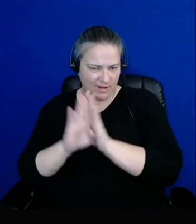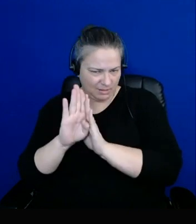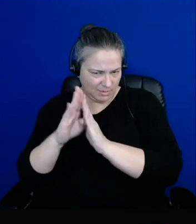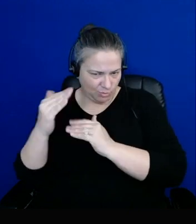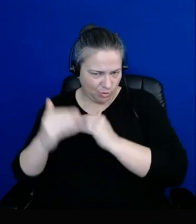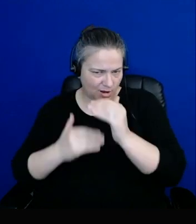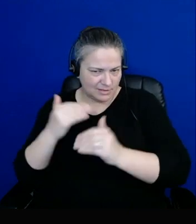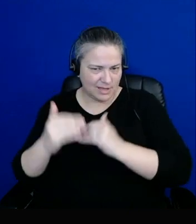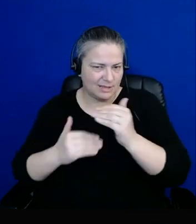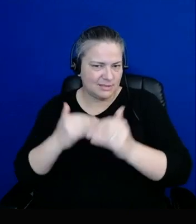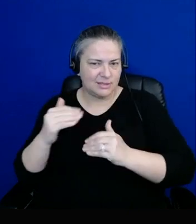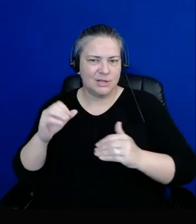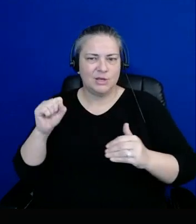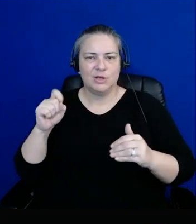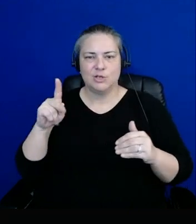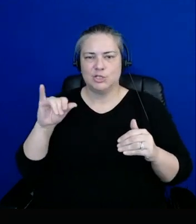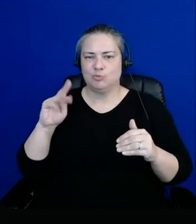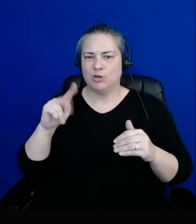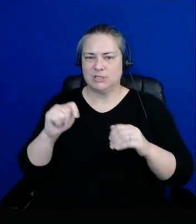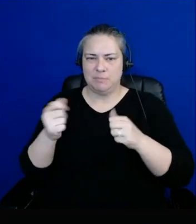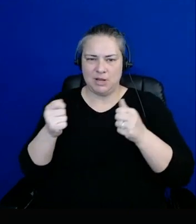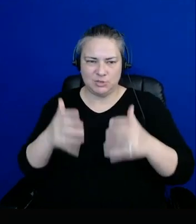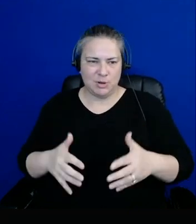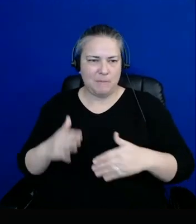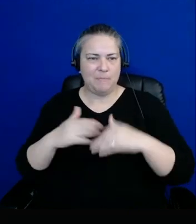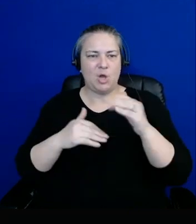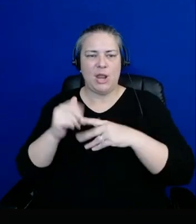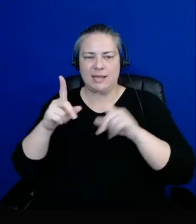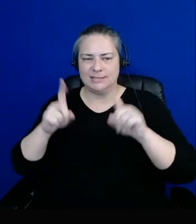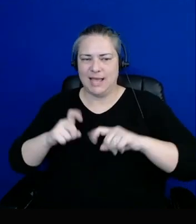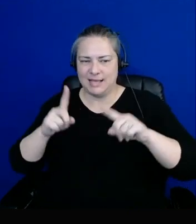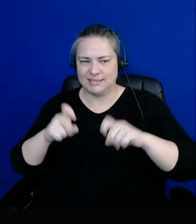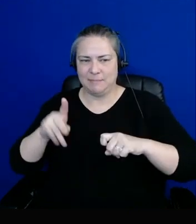sprint management, to the build and test pipelines themselves.